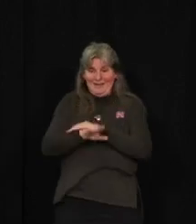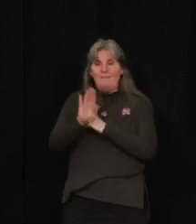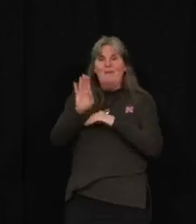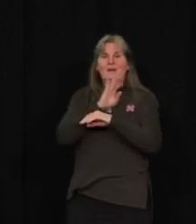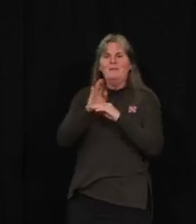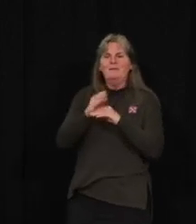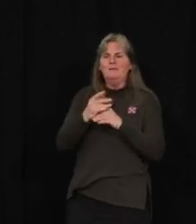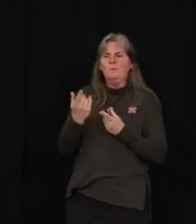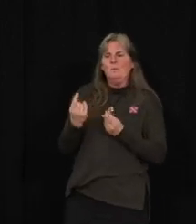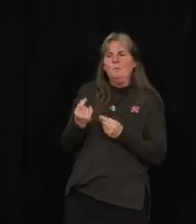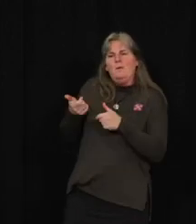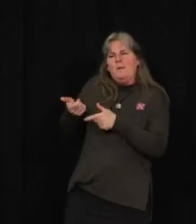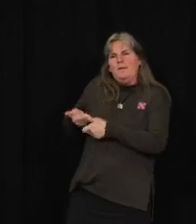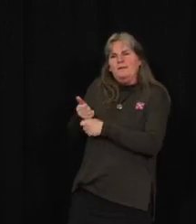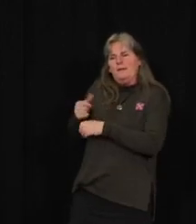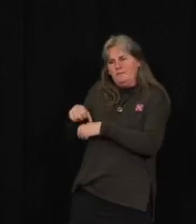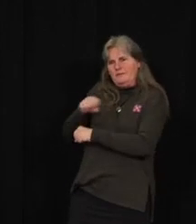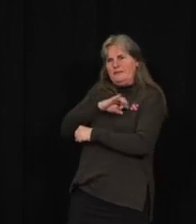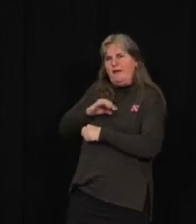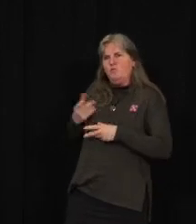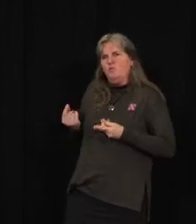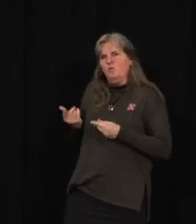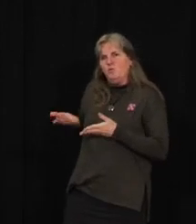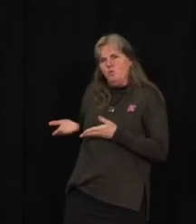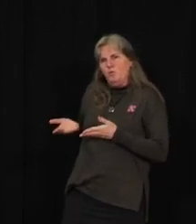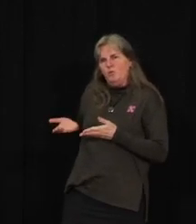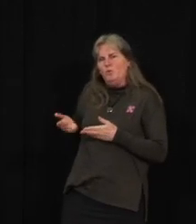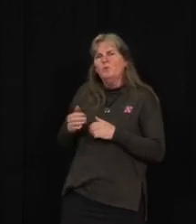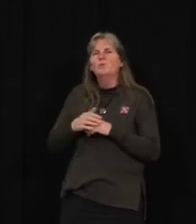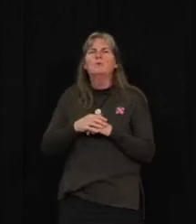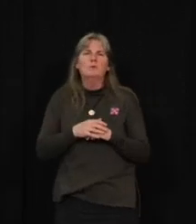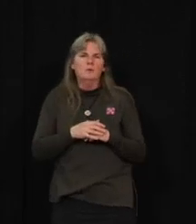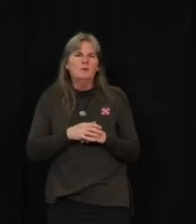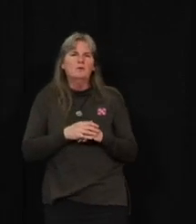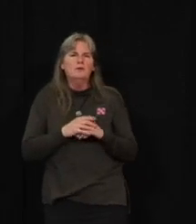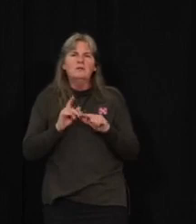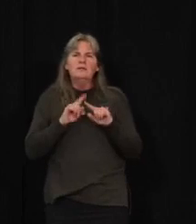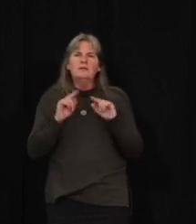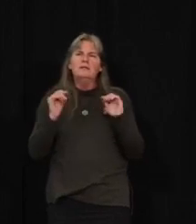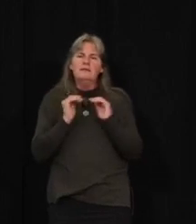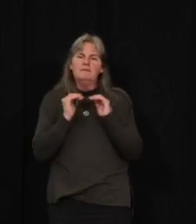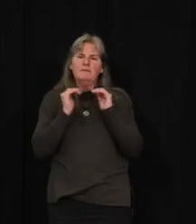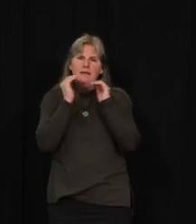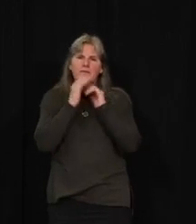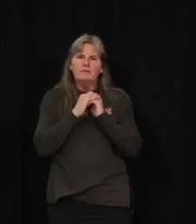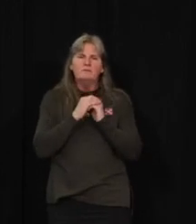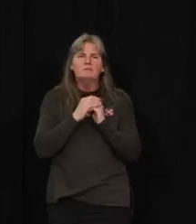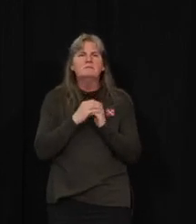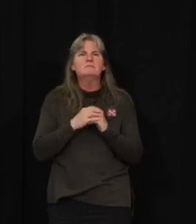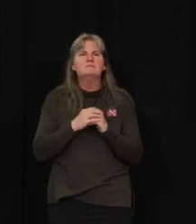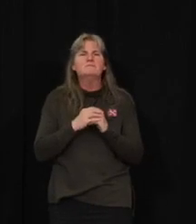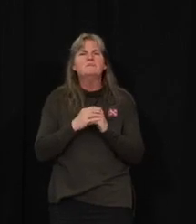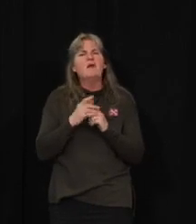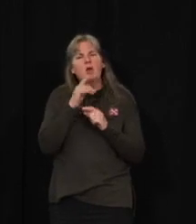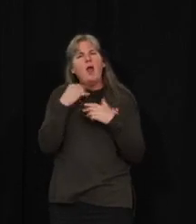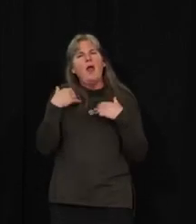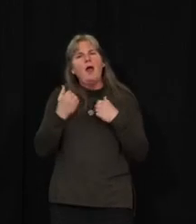professionals, but of course ata different level of being nonhealthcare providers, per se, about providing personal care.